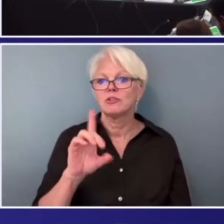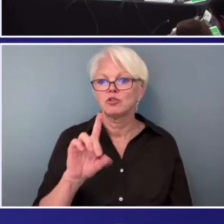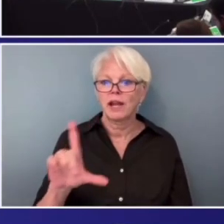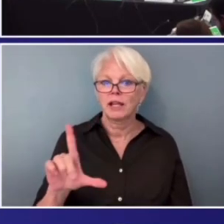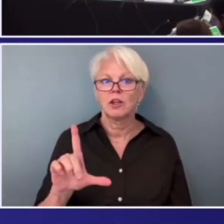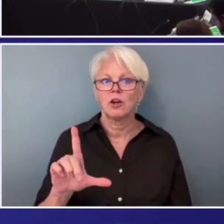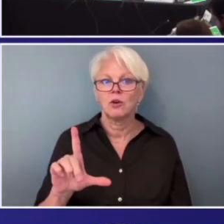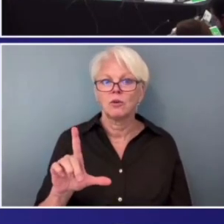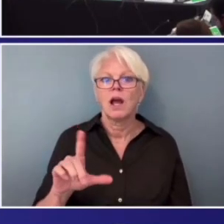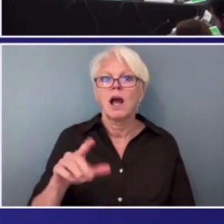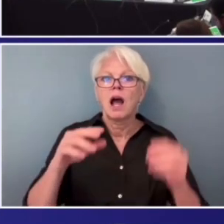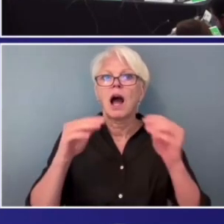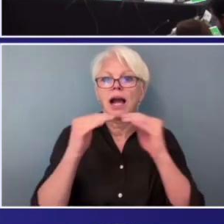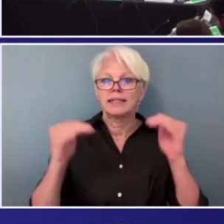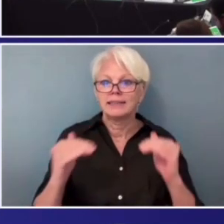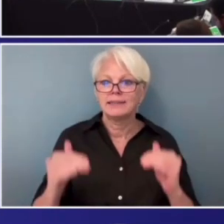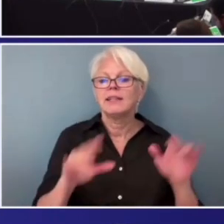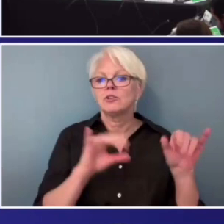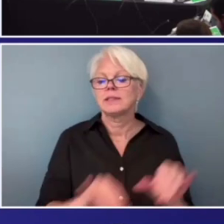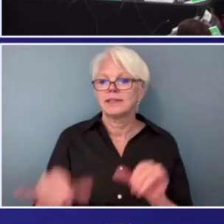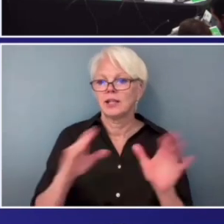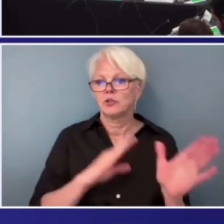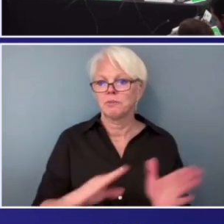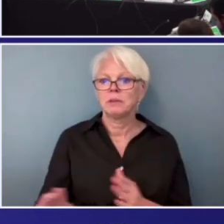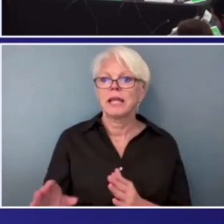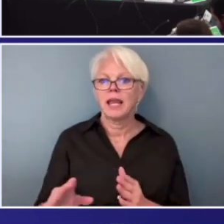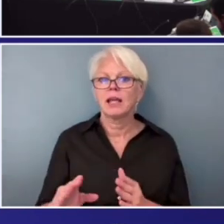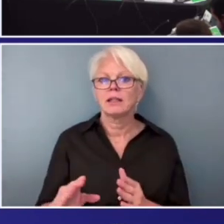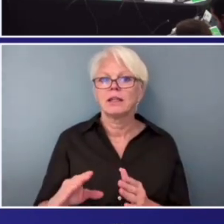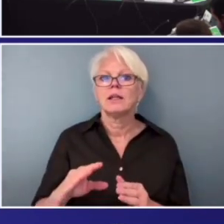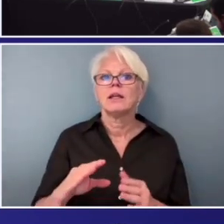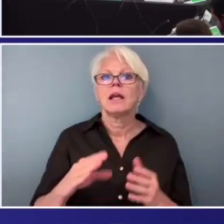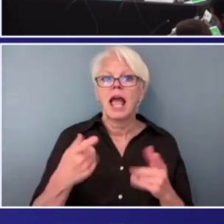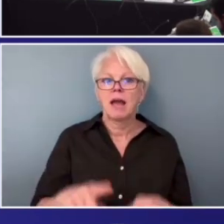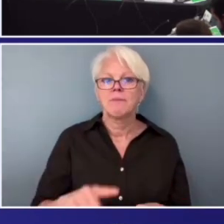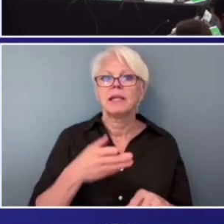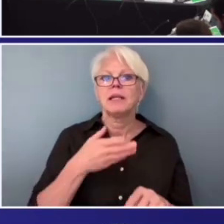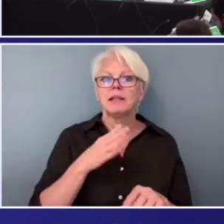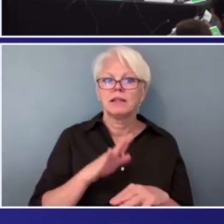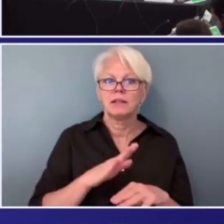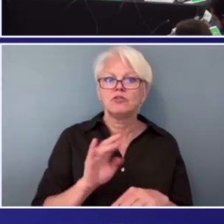Standard Plan are for Direct Loans made on or after July 1, 2026.